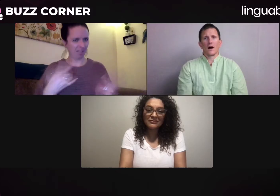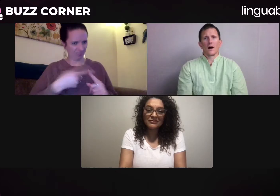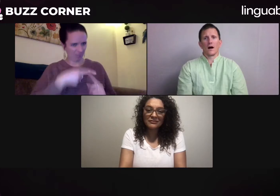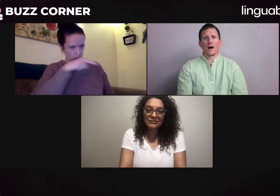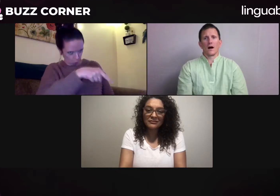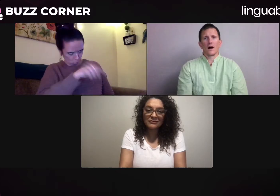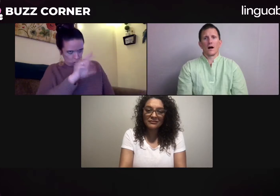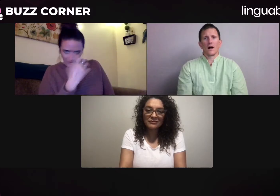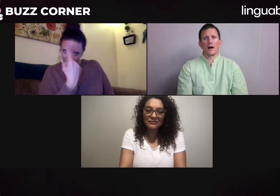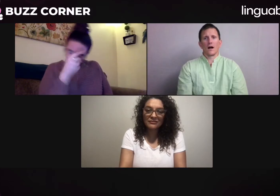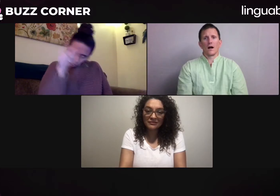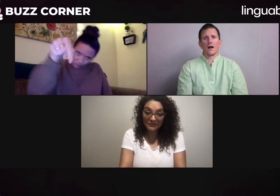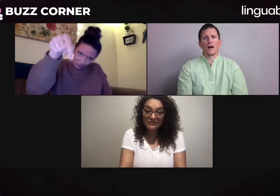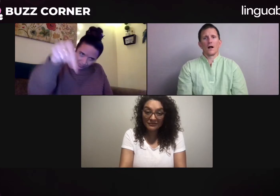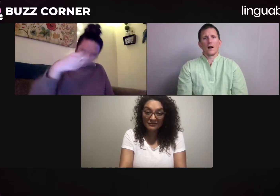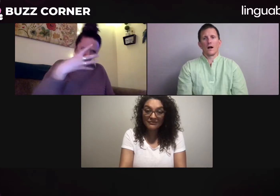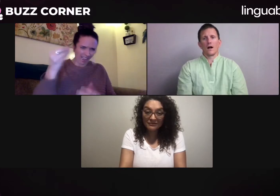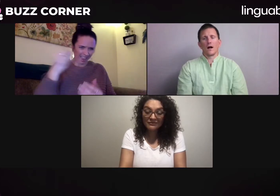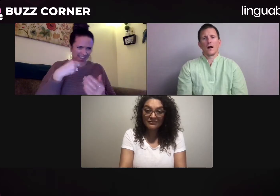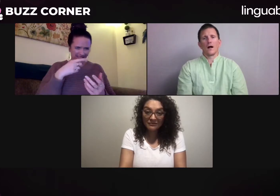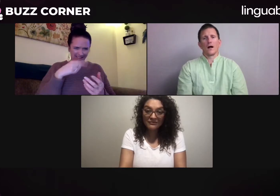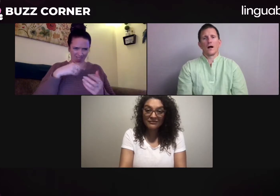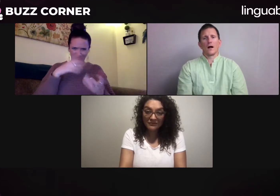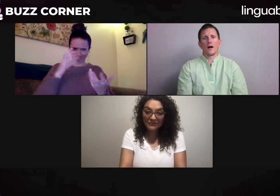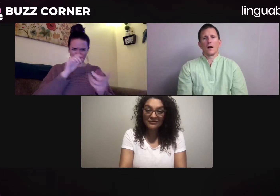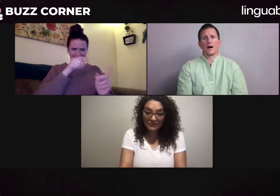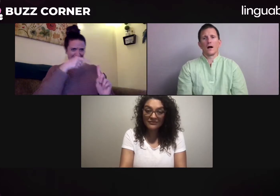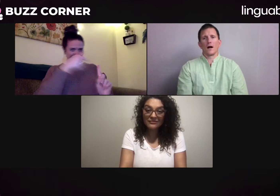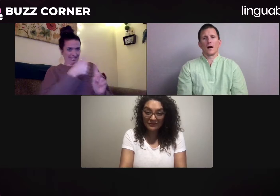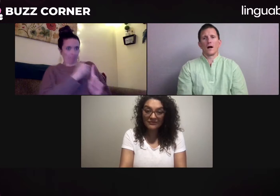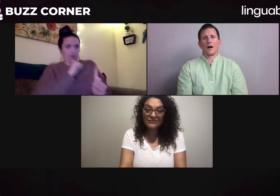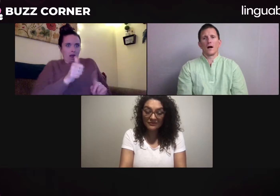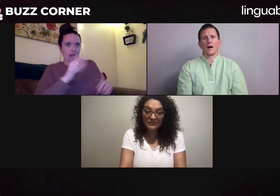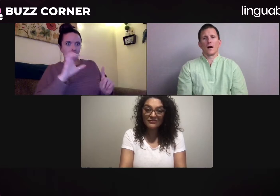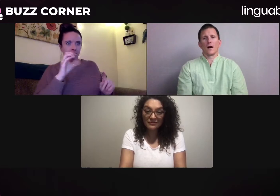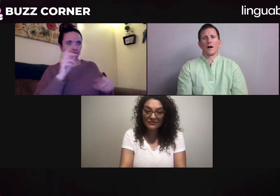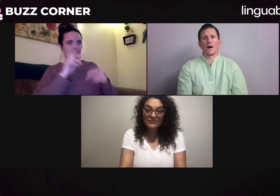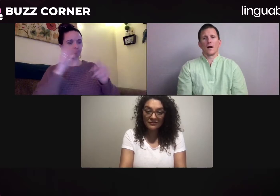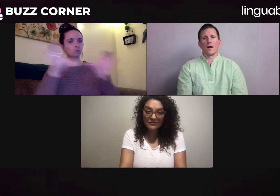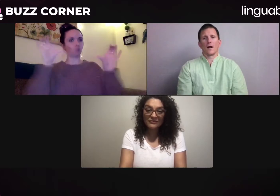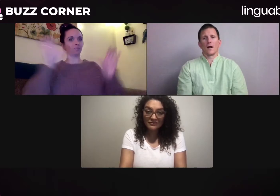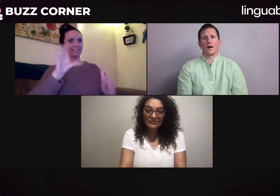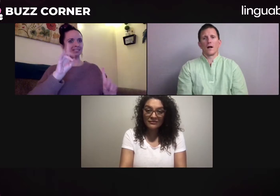And when we kind of asked a little bit further, they said that they both were just interested in interpreting for the event,